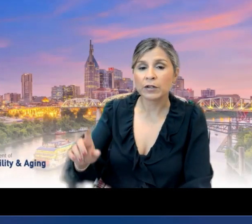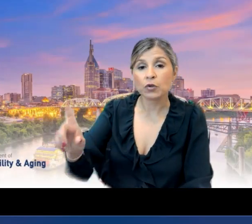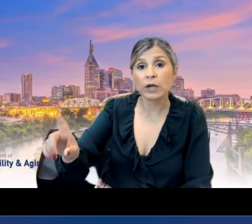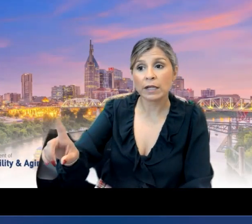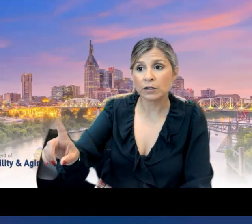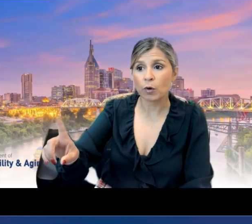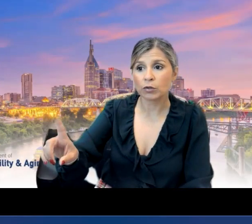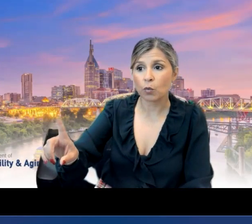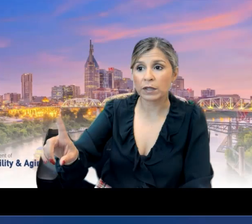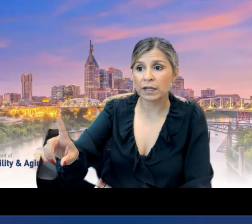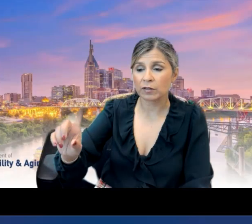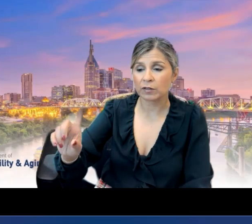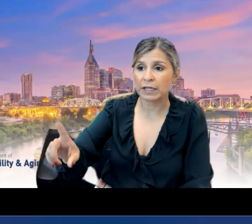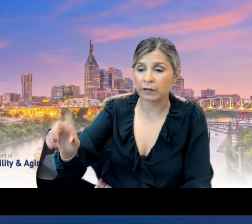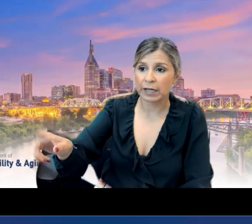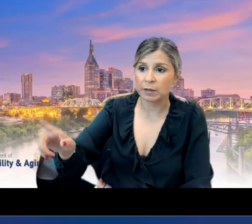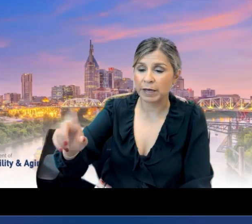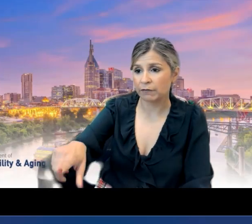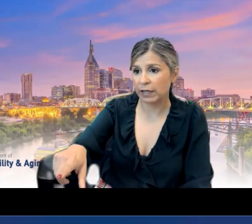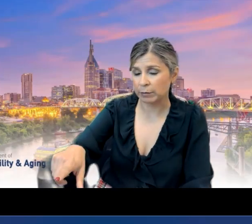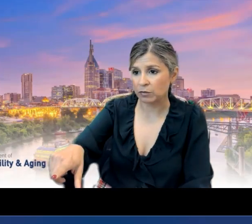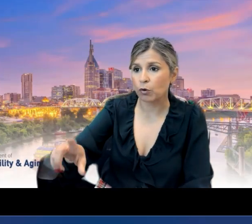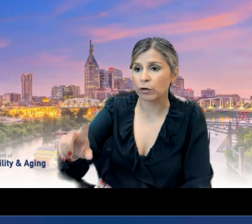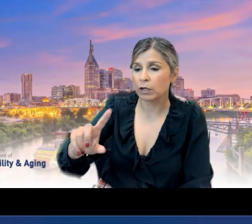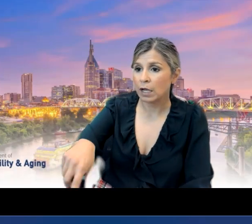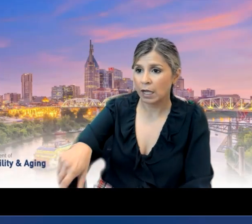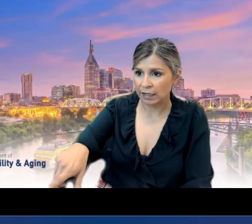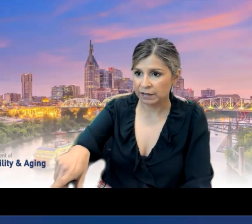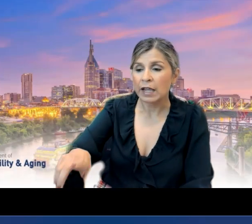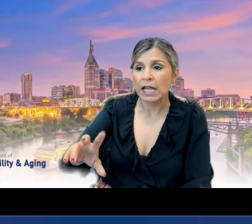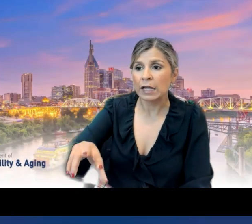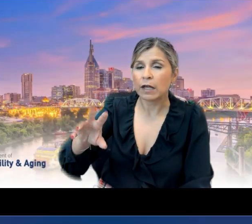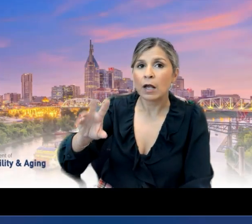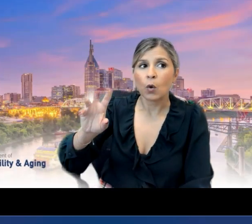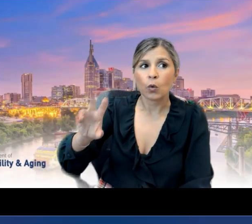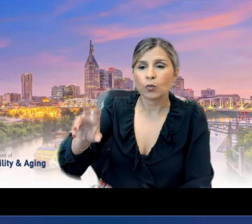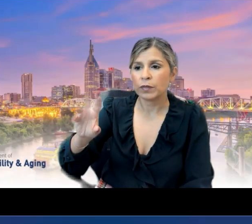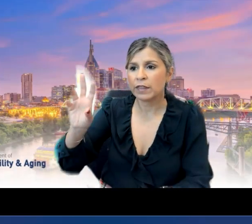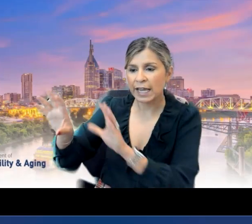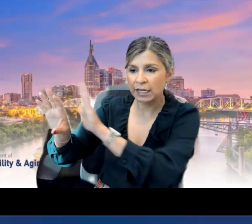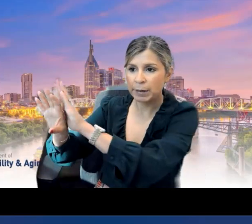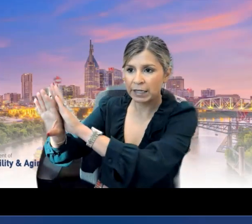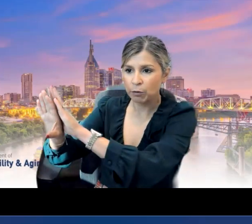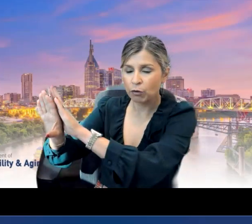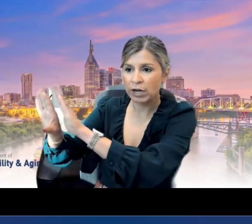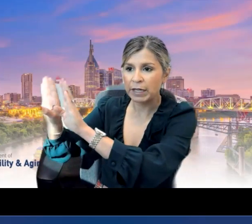Oh, and I do want to let you all know one thing. Speaking of Katie Beckett family support, it's it the Katie Beckett program and the